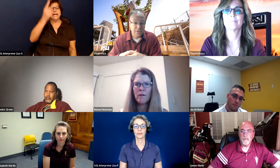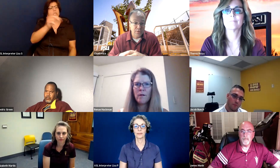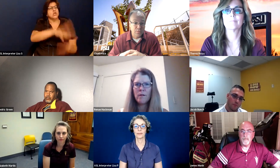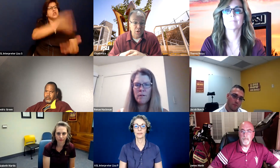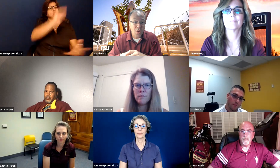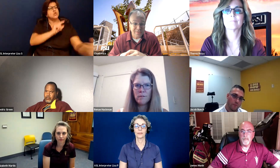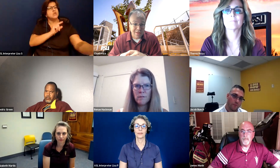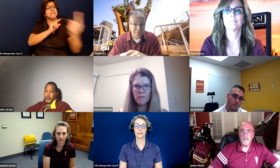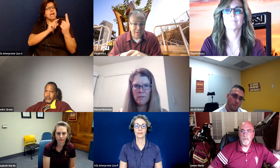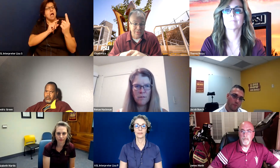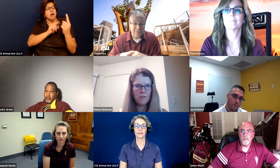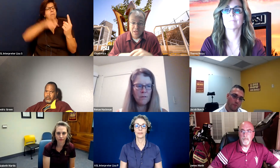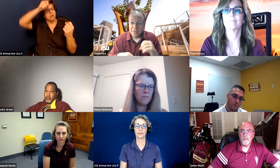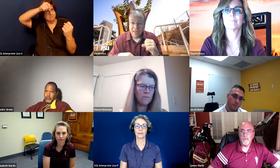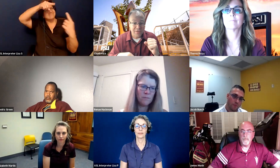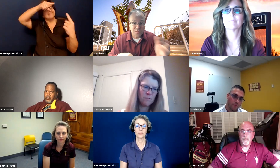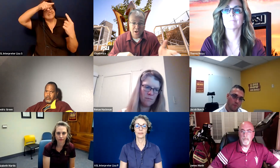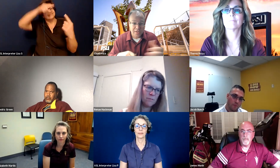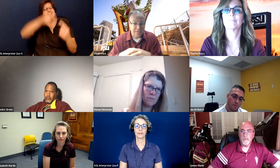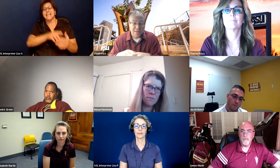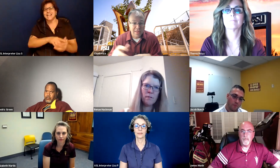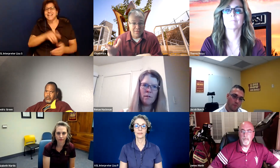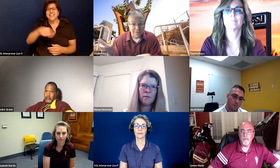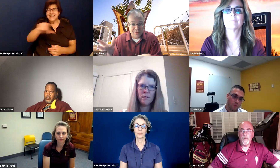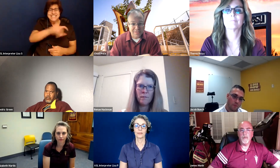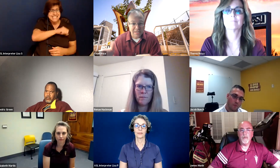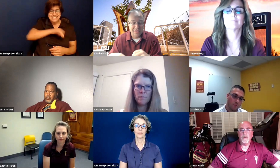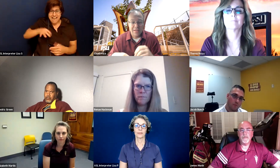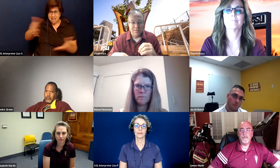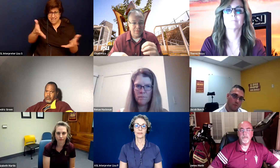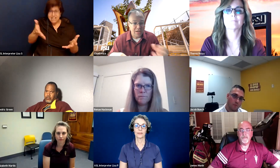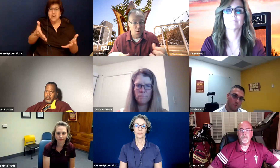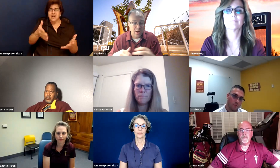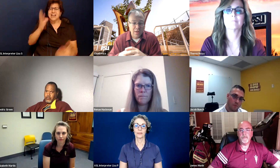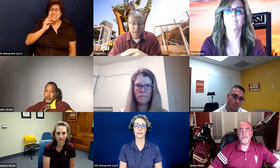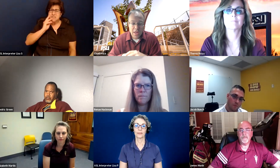to request accommodations. They've experienced it, they've seen it, they know it.